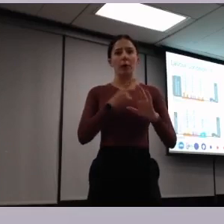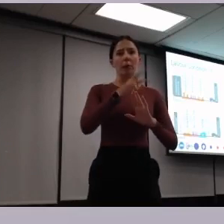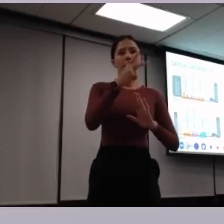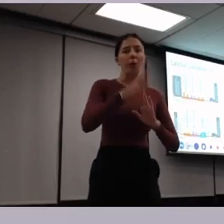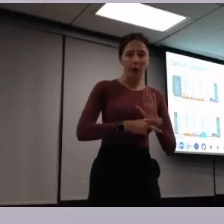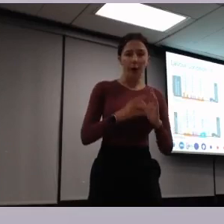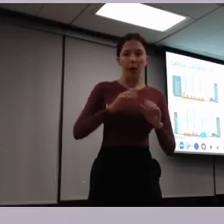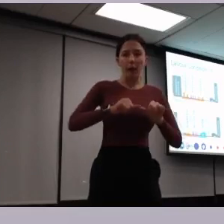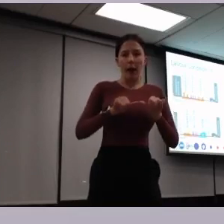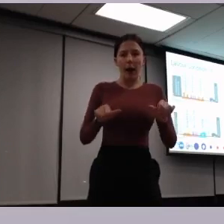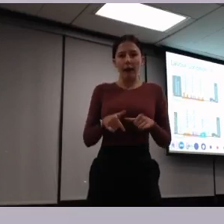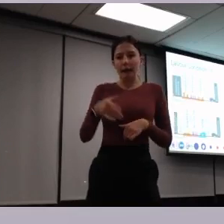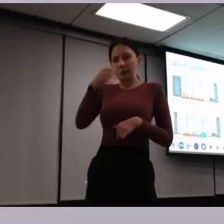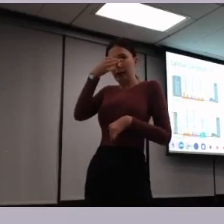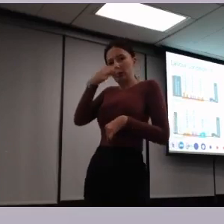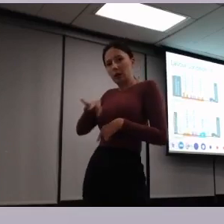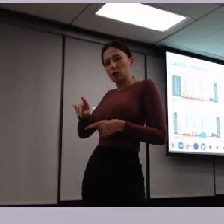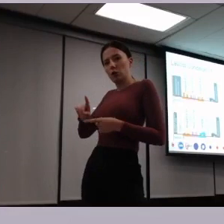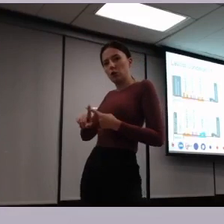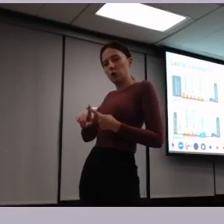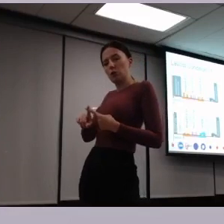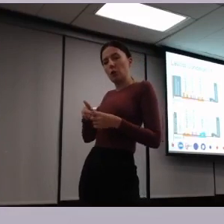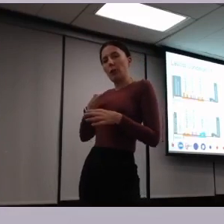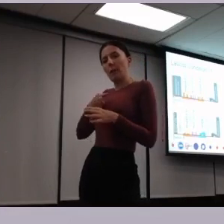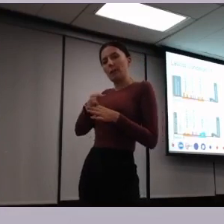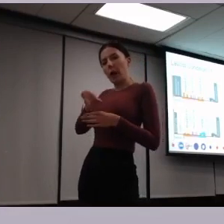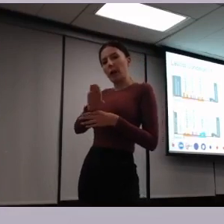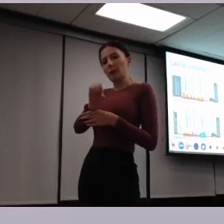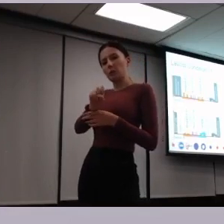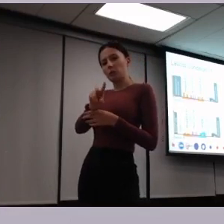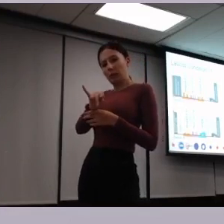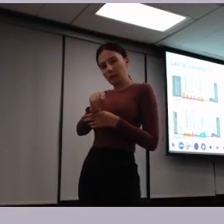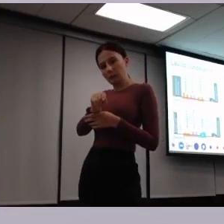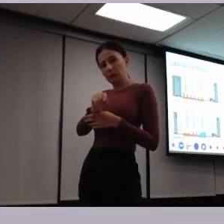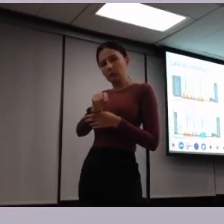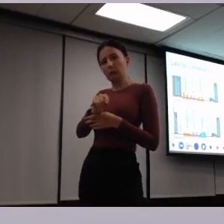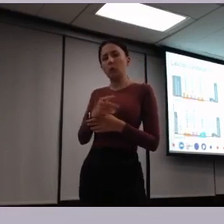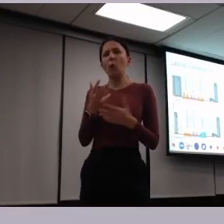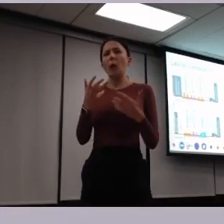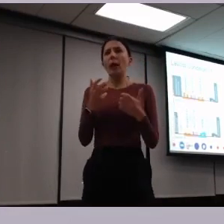where we're really devoting the most visible, most accessible spaces